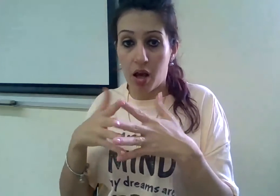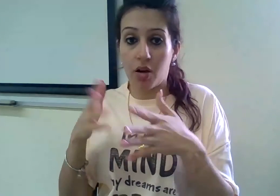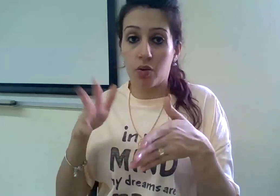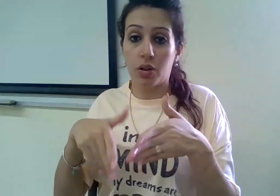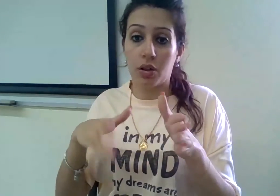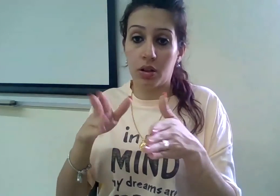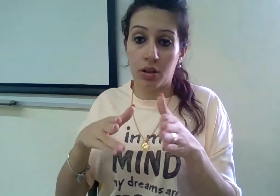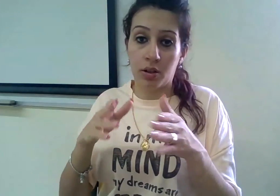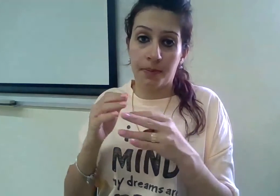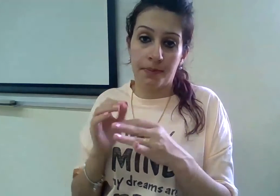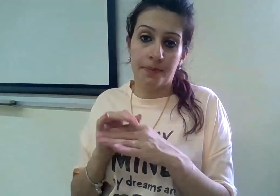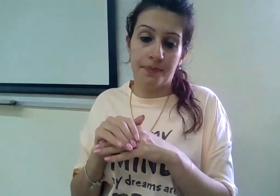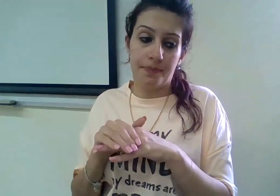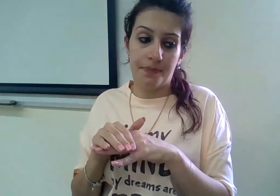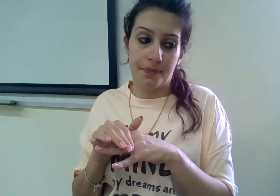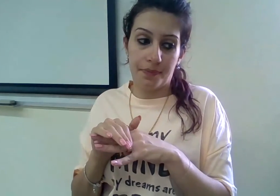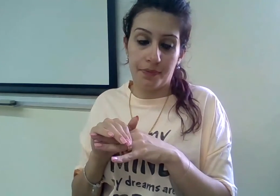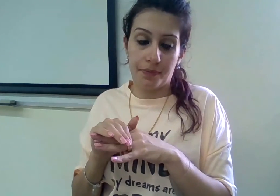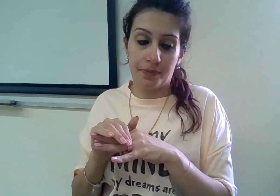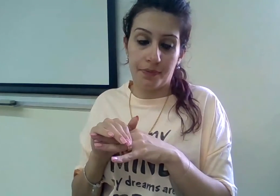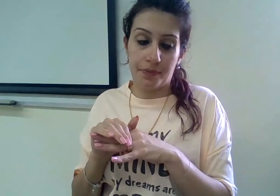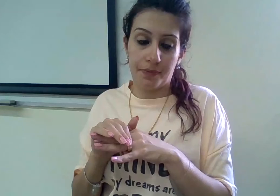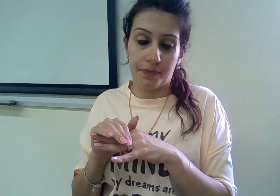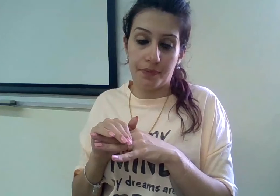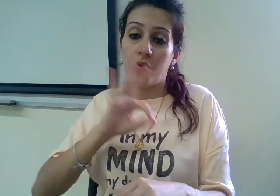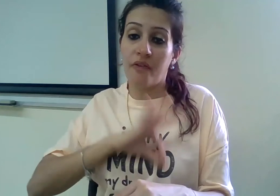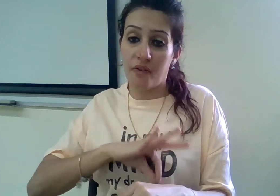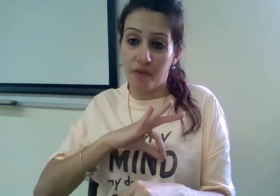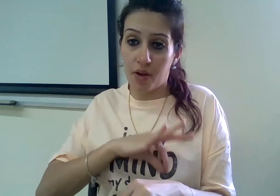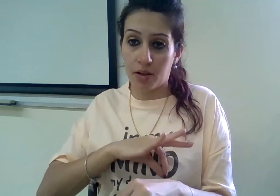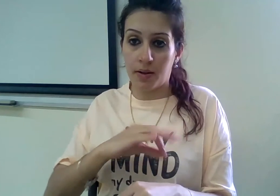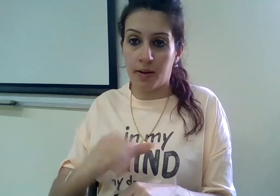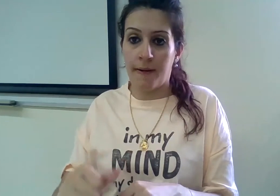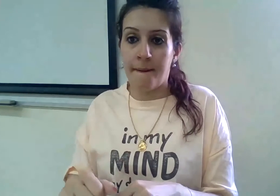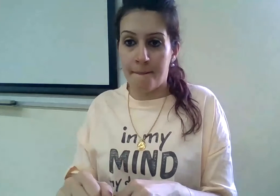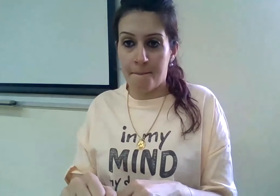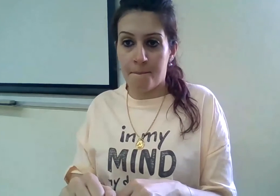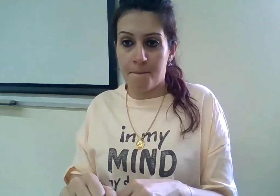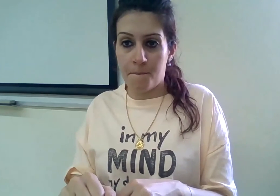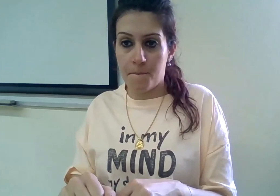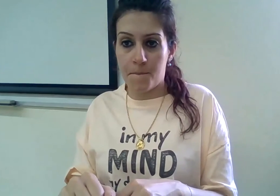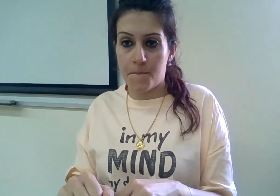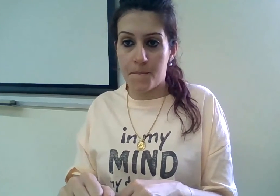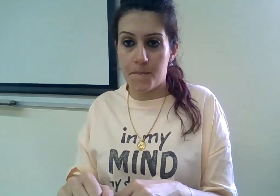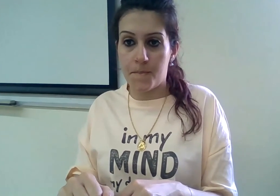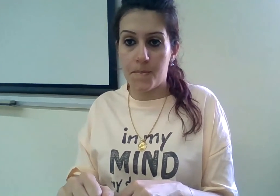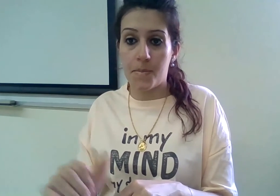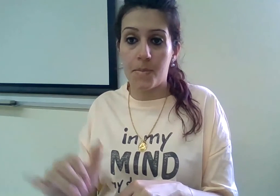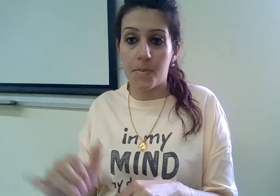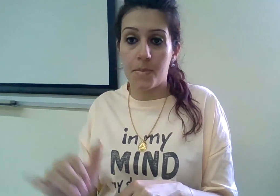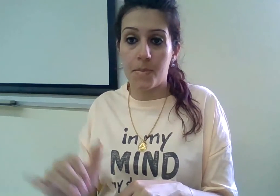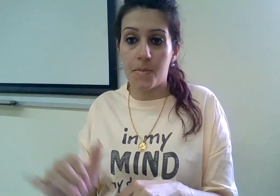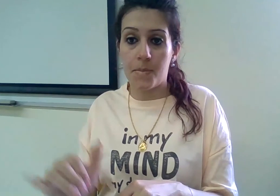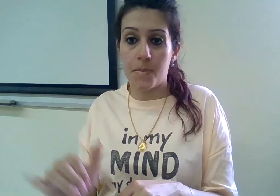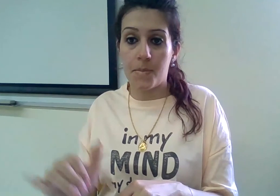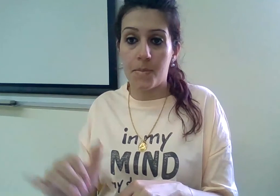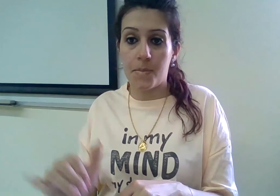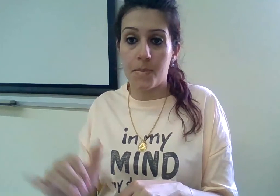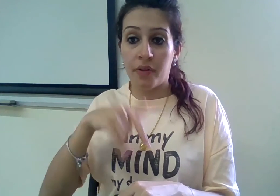I agree with what Eszter said, in Taiwan we are very exam-based country. We look for the scores, quantitative scores